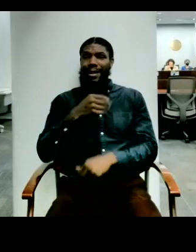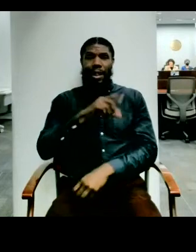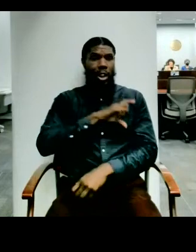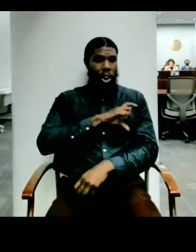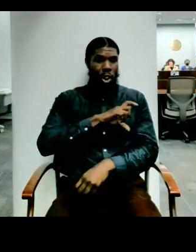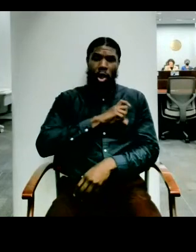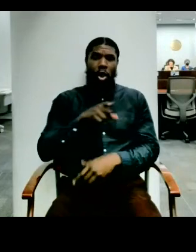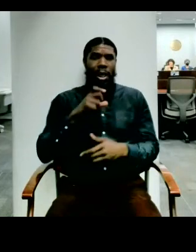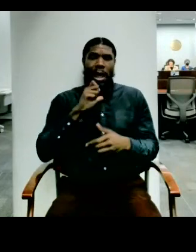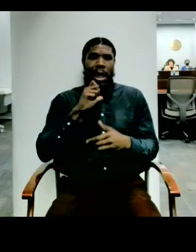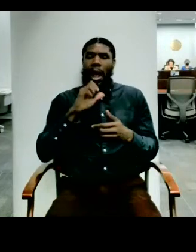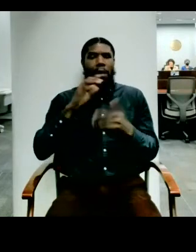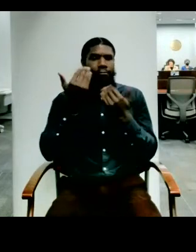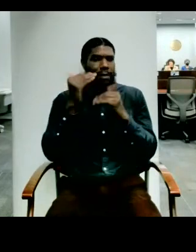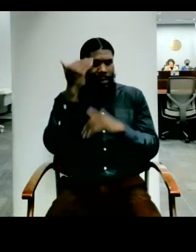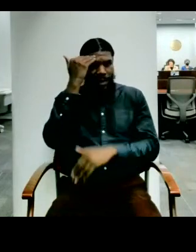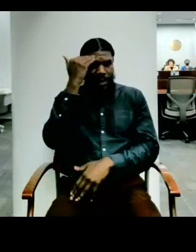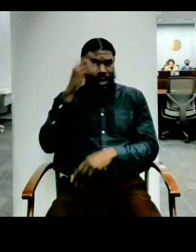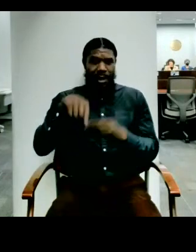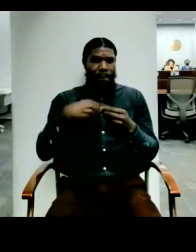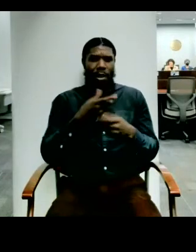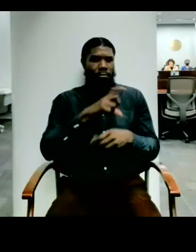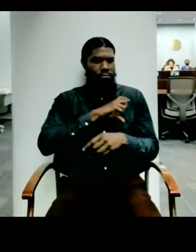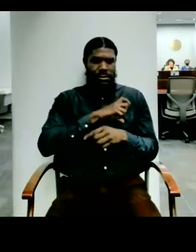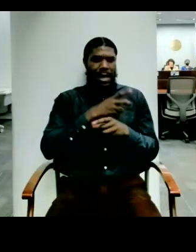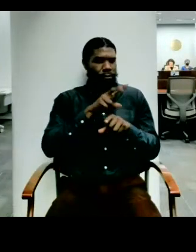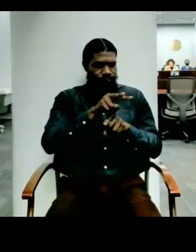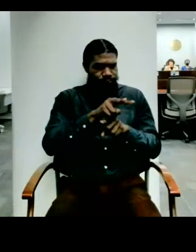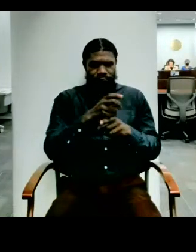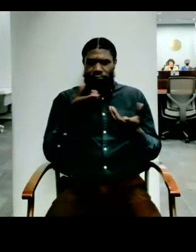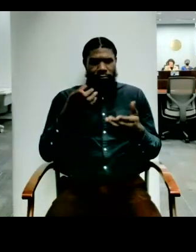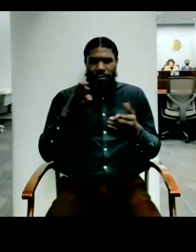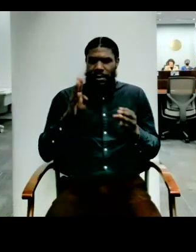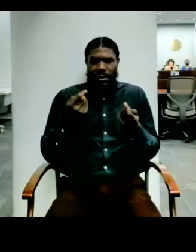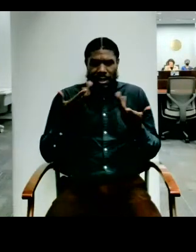Often these processes are complicated and require direct legal assistance or